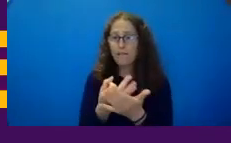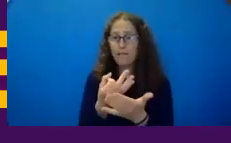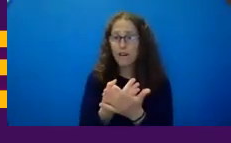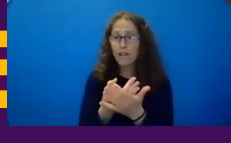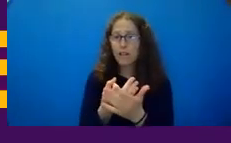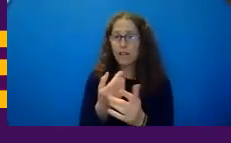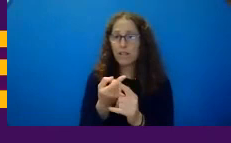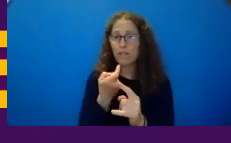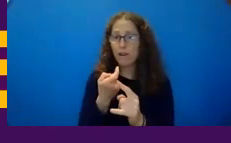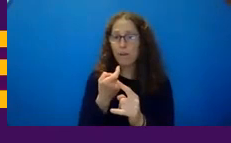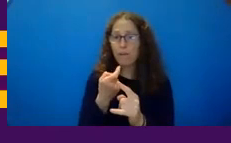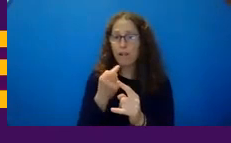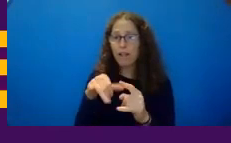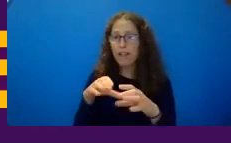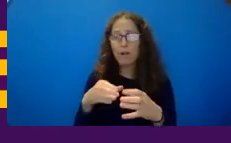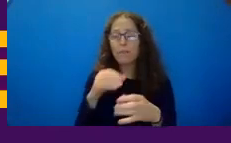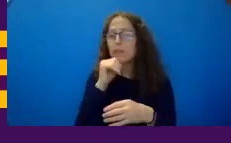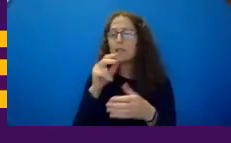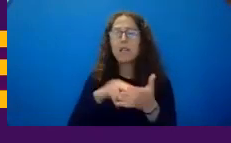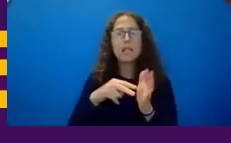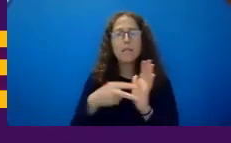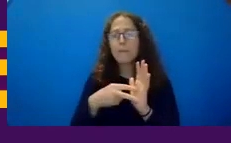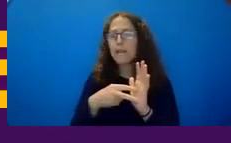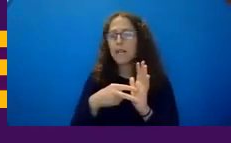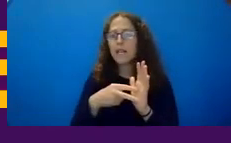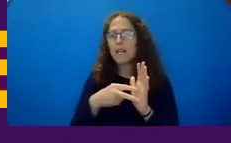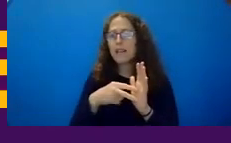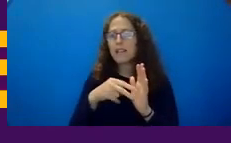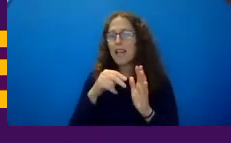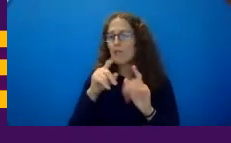FACTORS, FOR EXAMPLE IF YOU ARE WORKING WITH OR YOU ARE